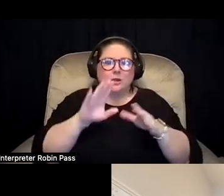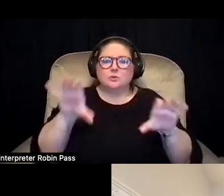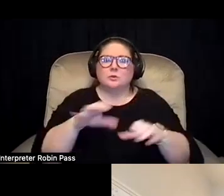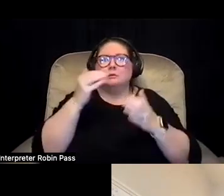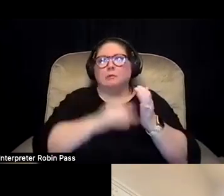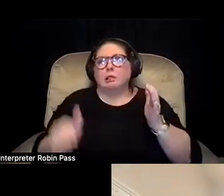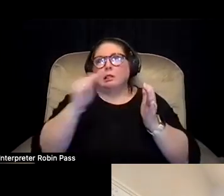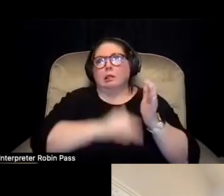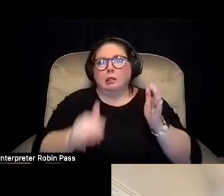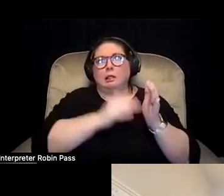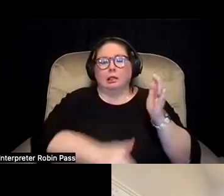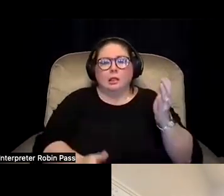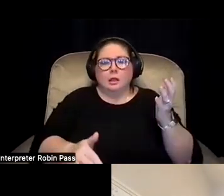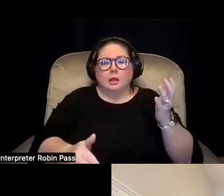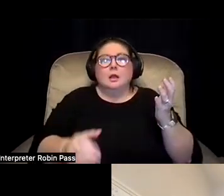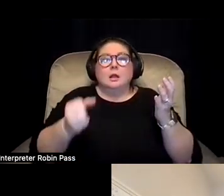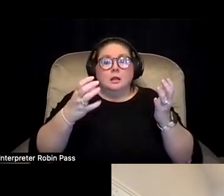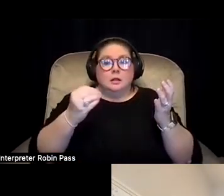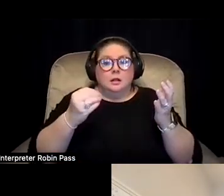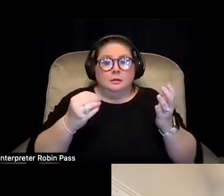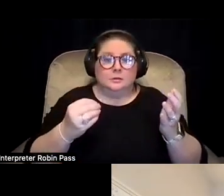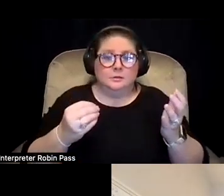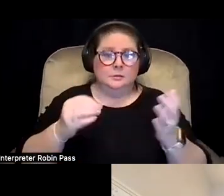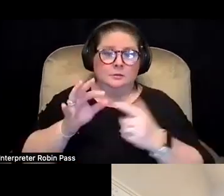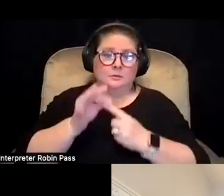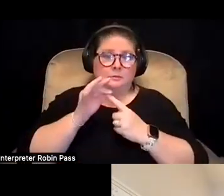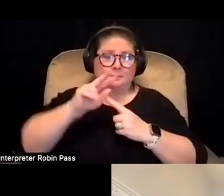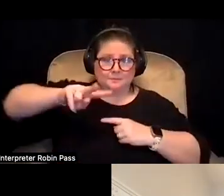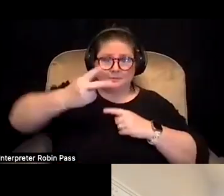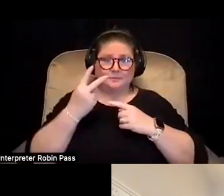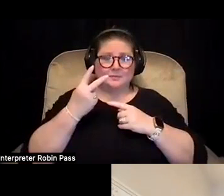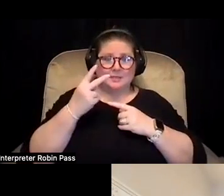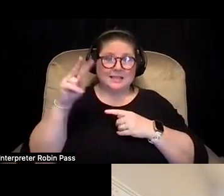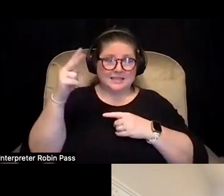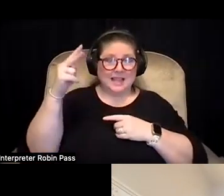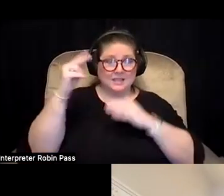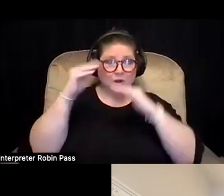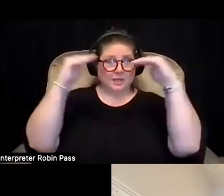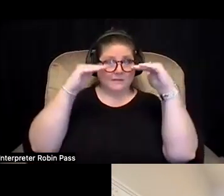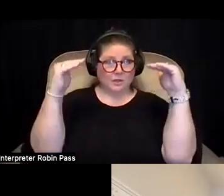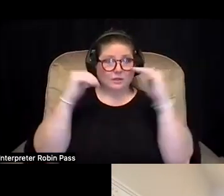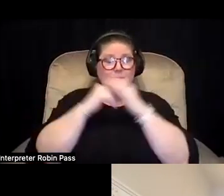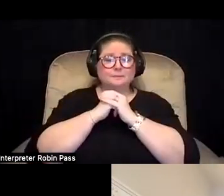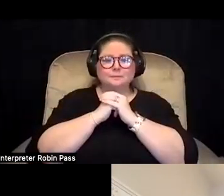over and over and so especially on the secondary level it's really each their lessons are really